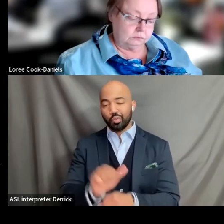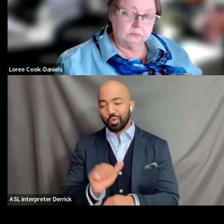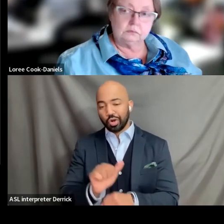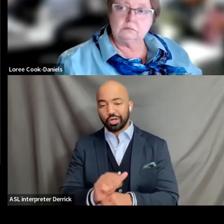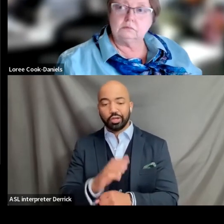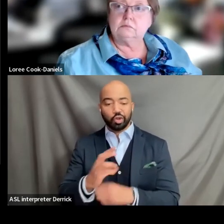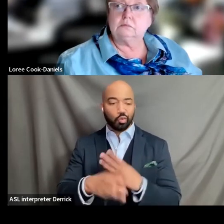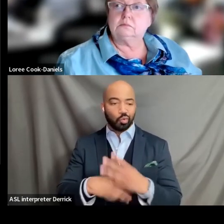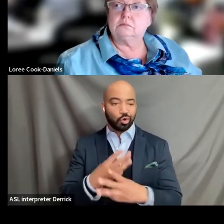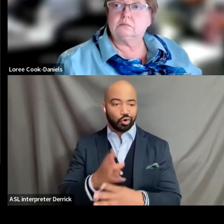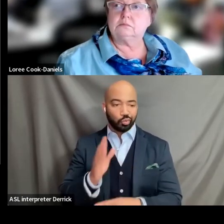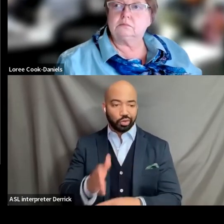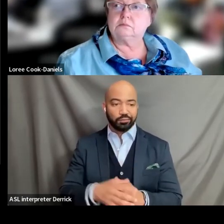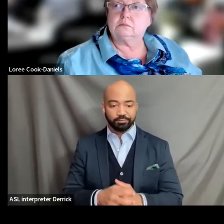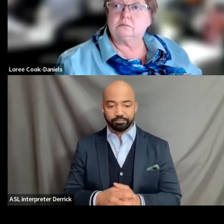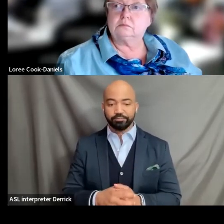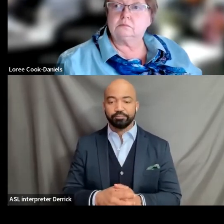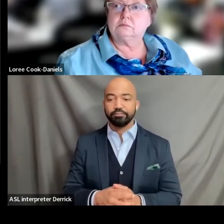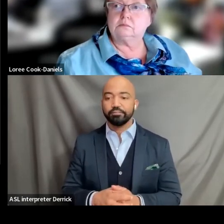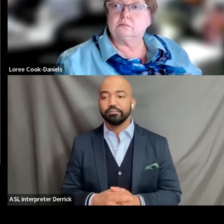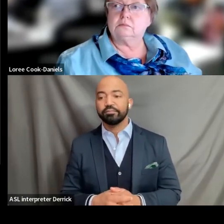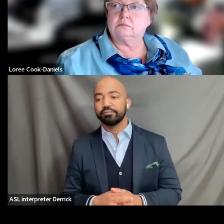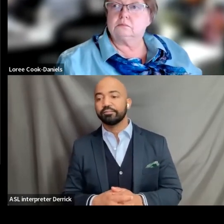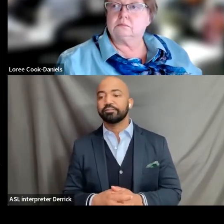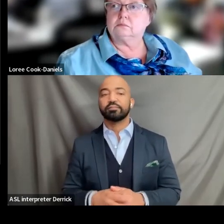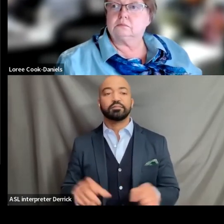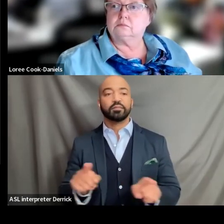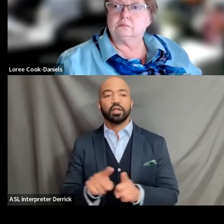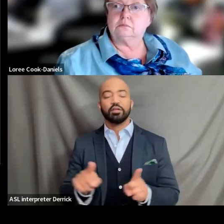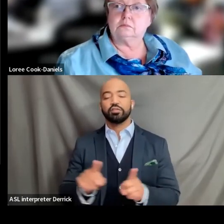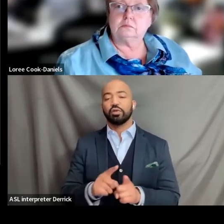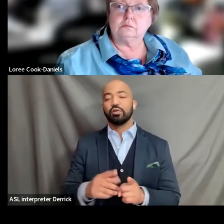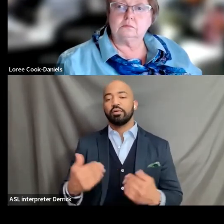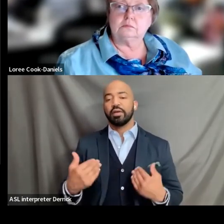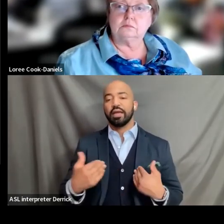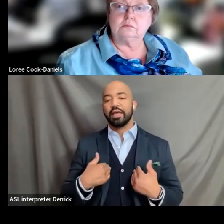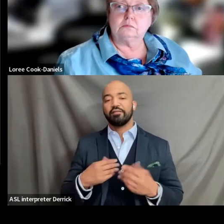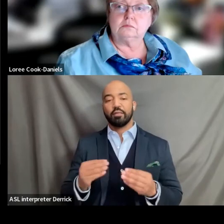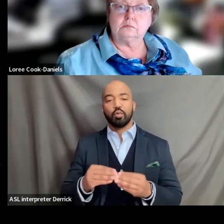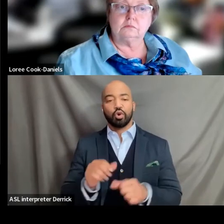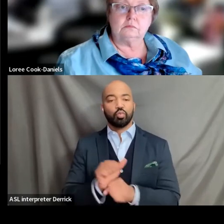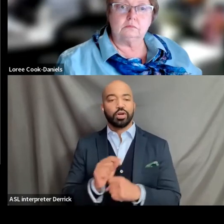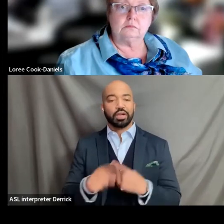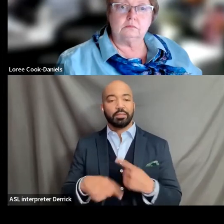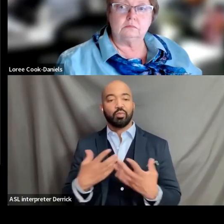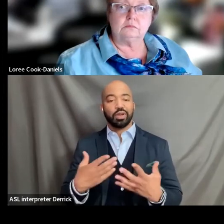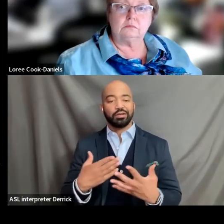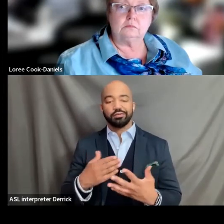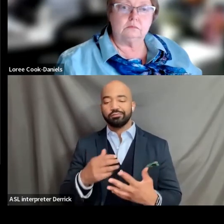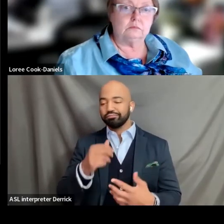There is a growing body of work that's about resilience. So a lot of times we, we really focus on what's wrong,